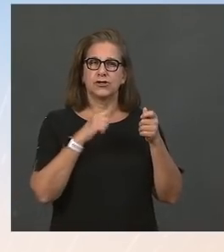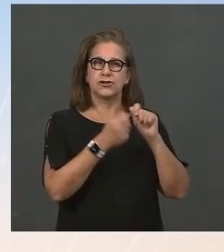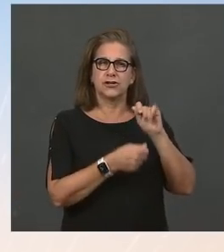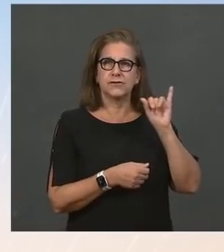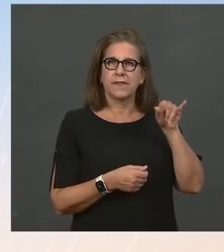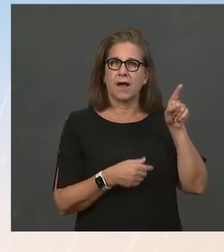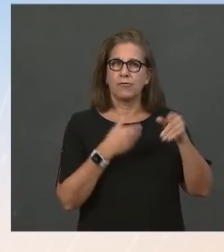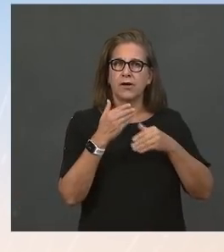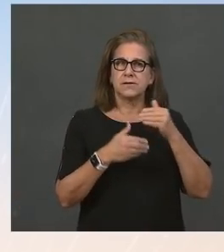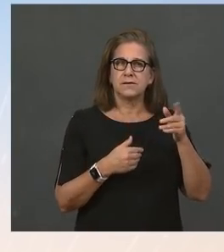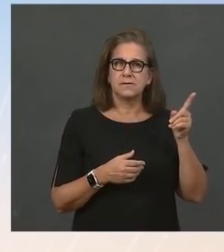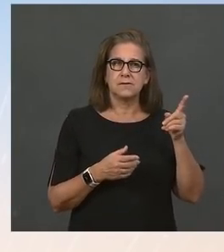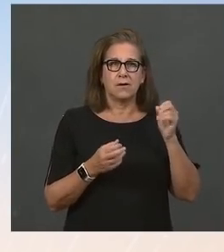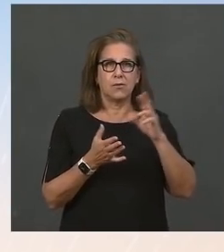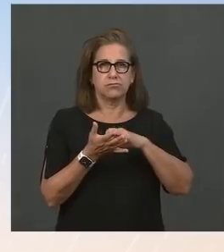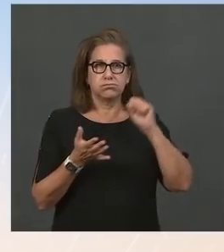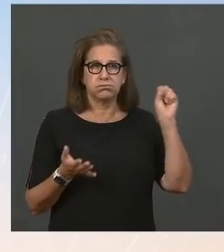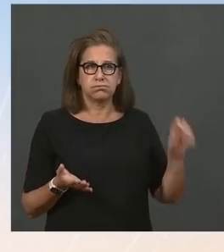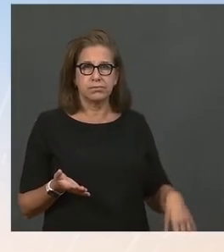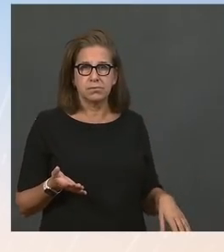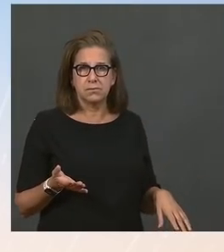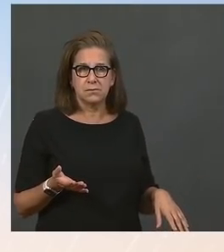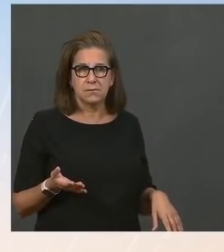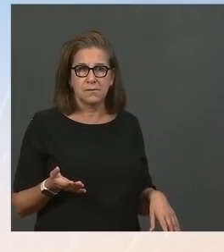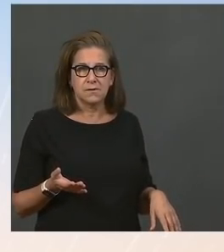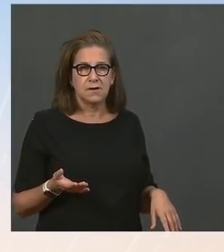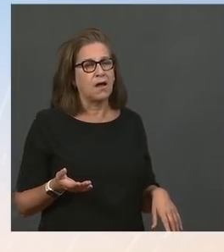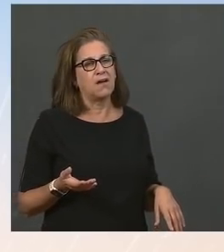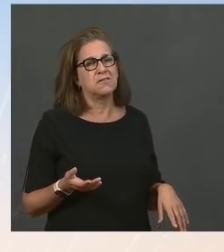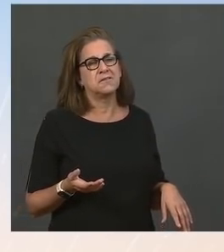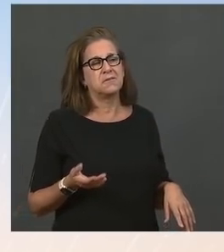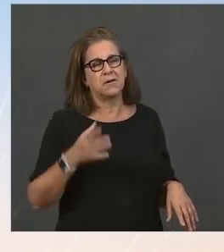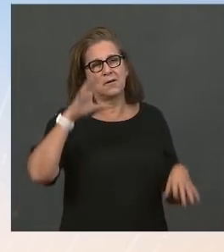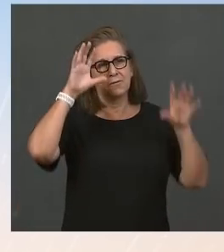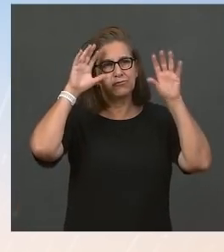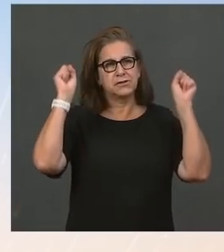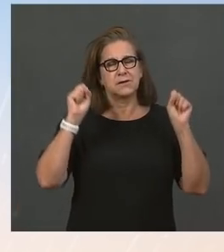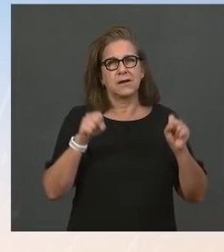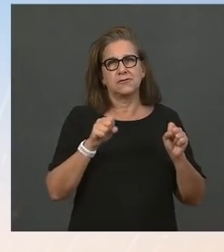will have more to say about this in the coming weeks. But I think what you heard him say last night